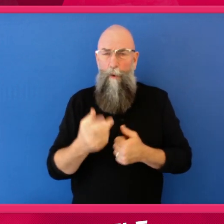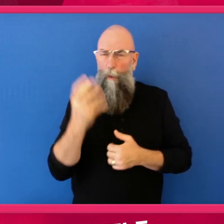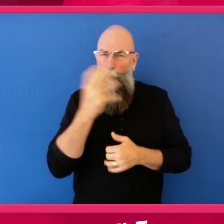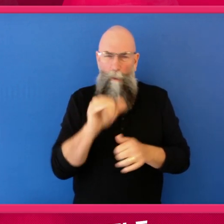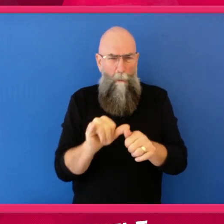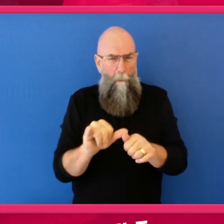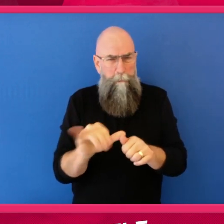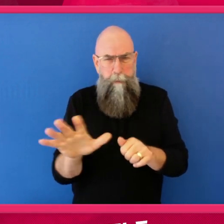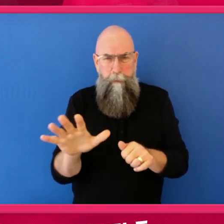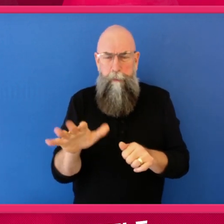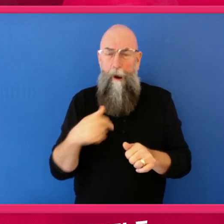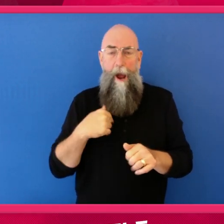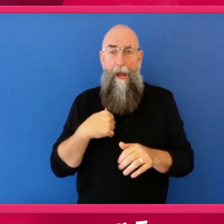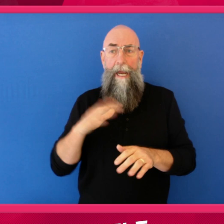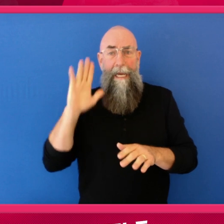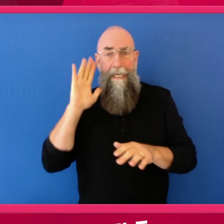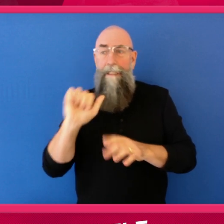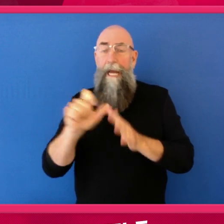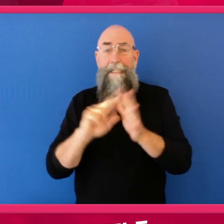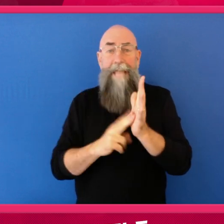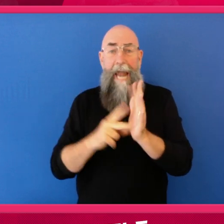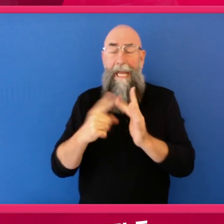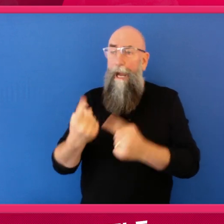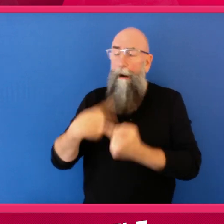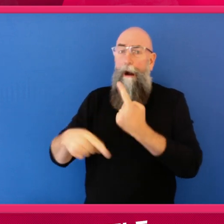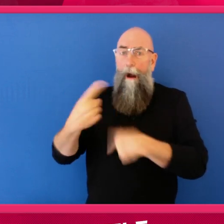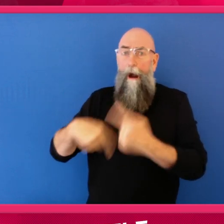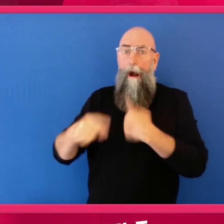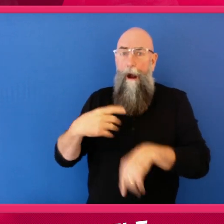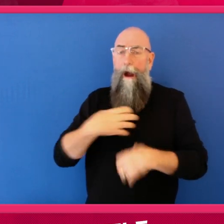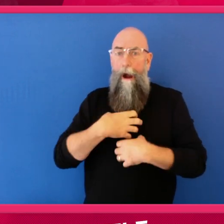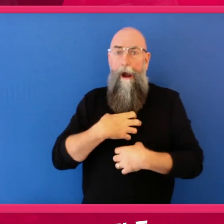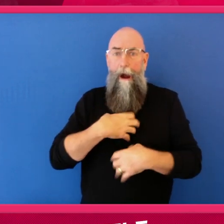stories from Danni about them teaching each other Australian slang and Mandarin and, and